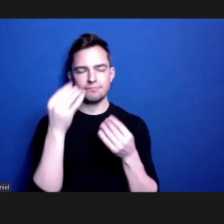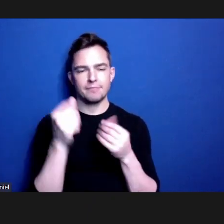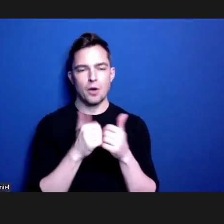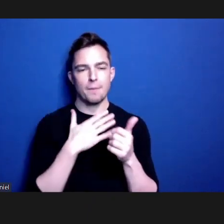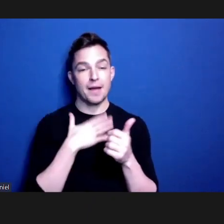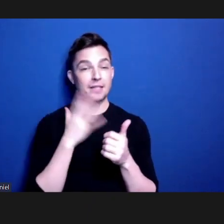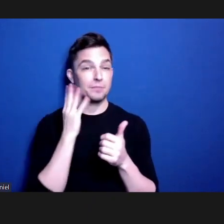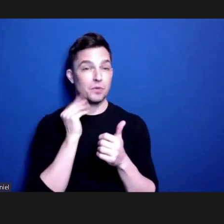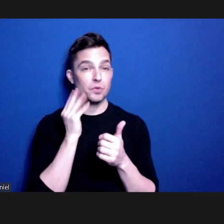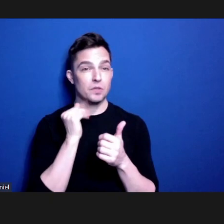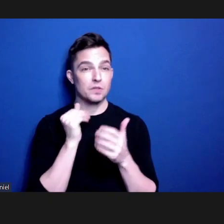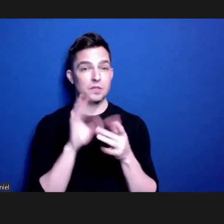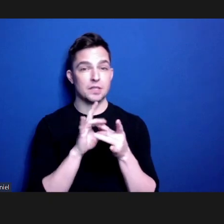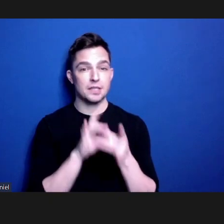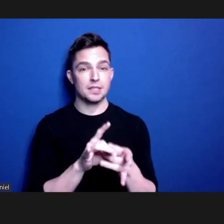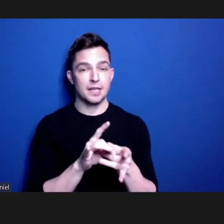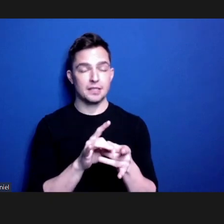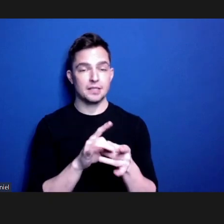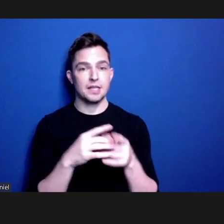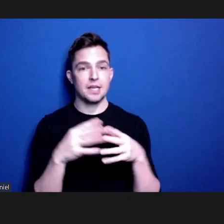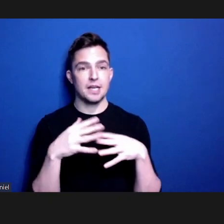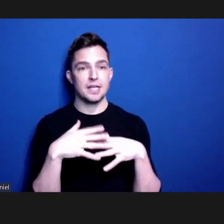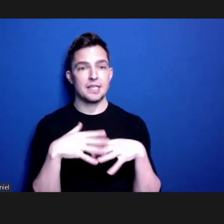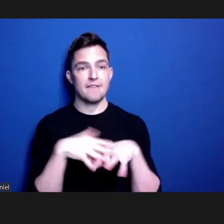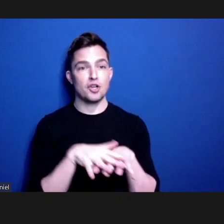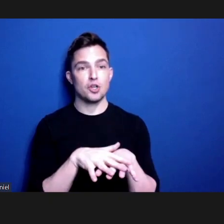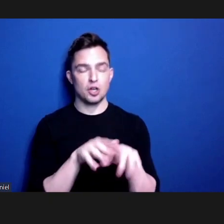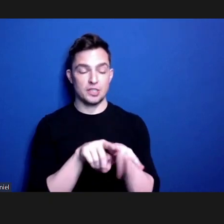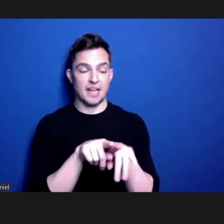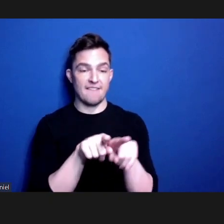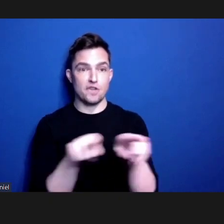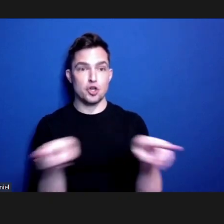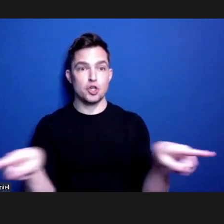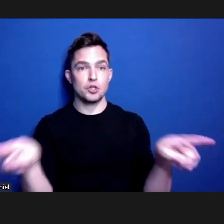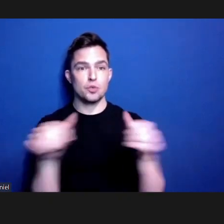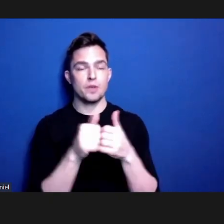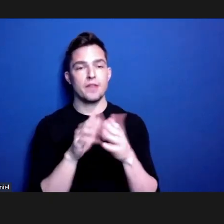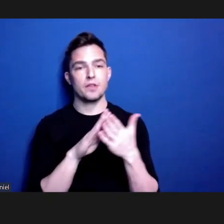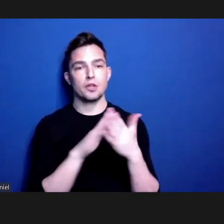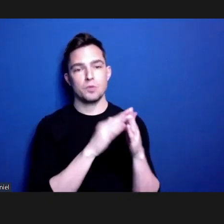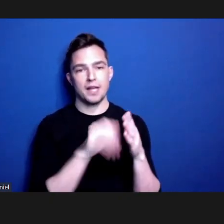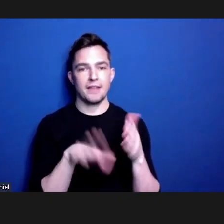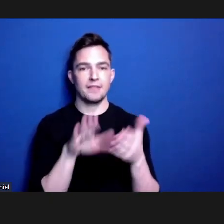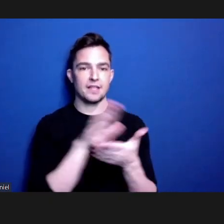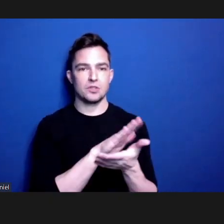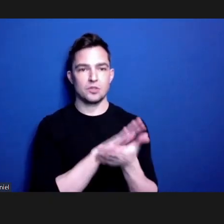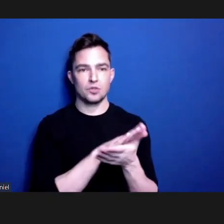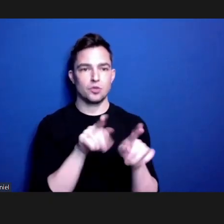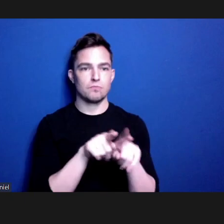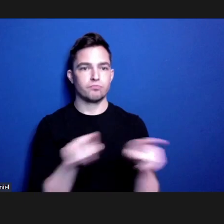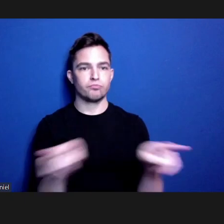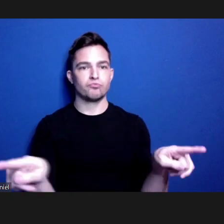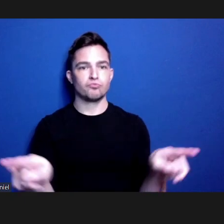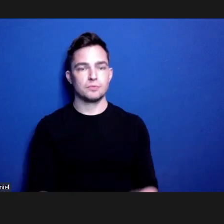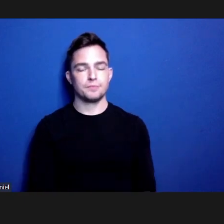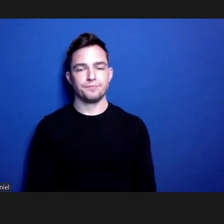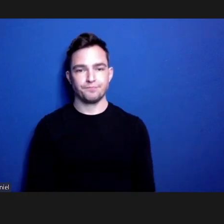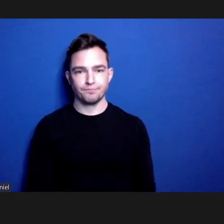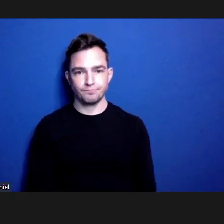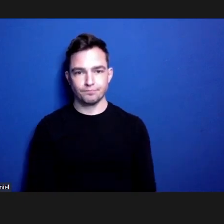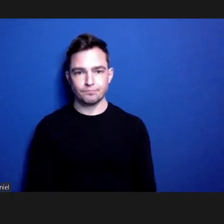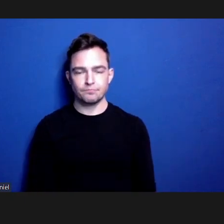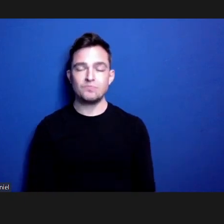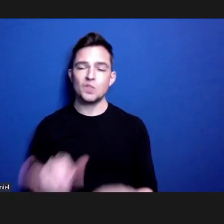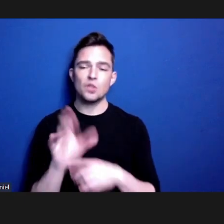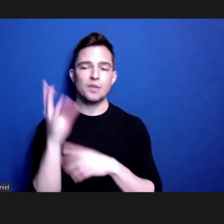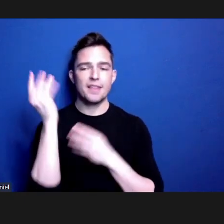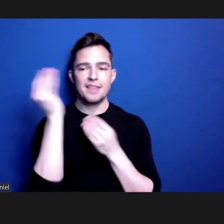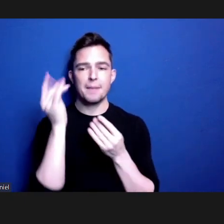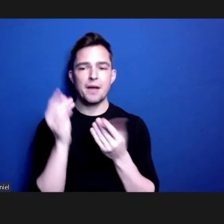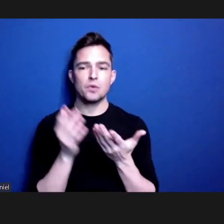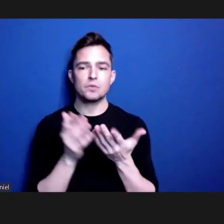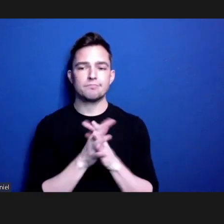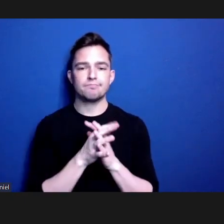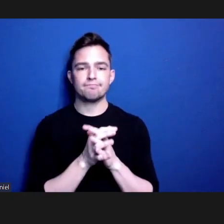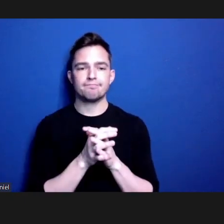connect and diverge in the community and institution. You know, and I also think about that rarely,